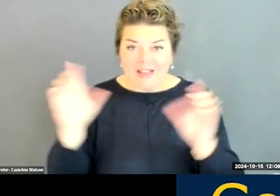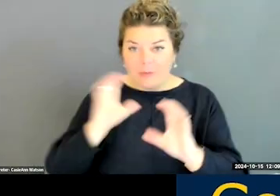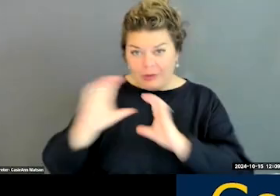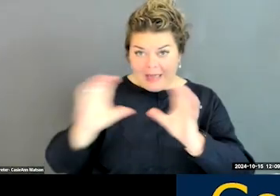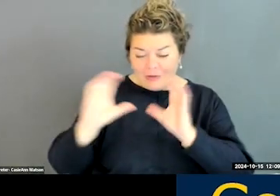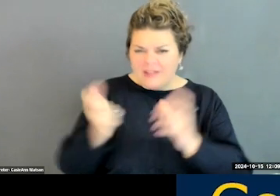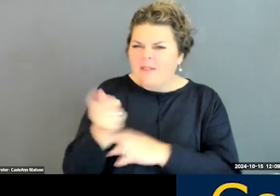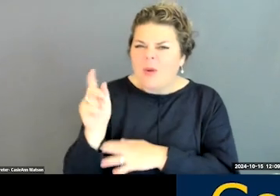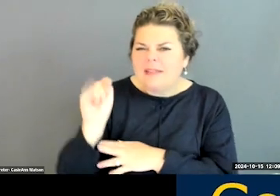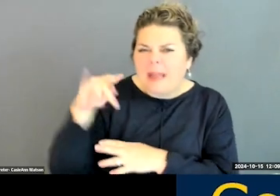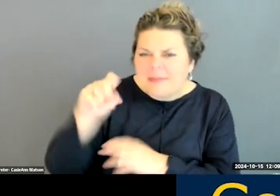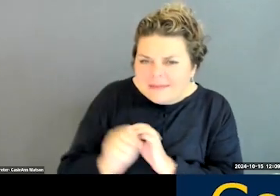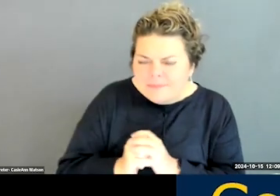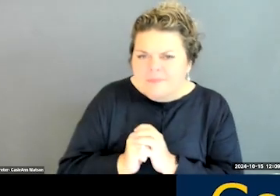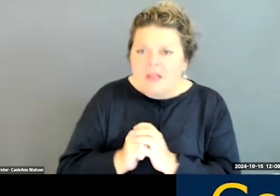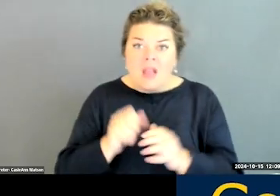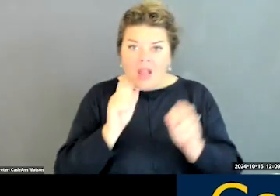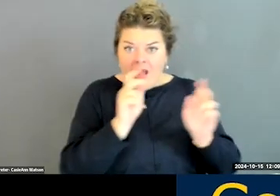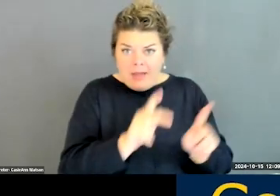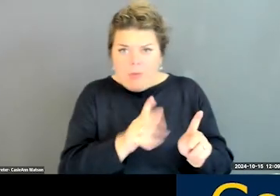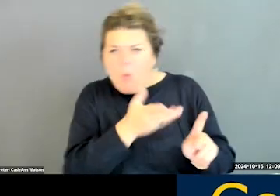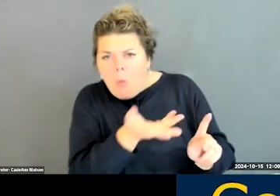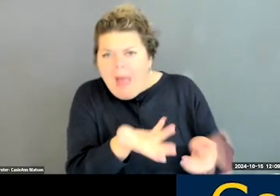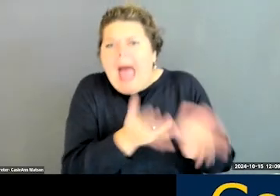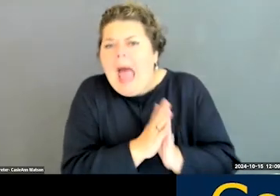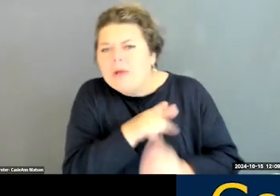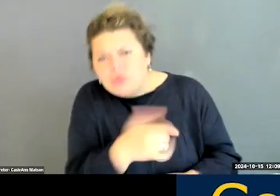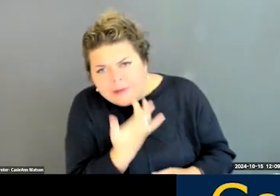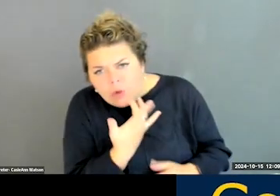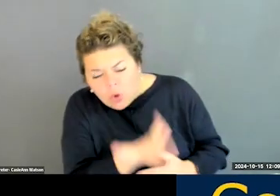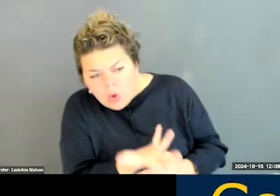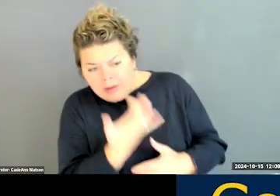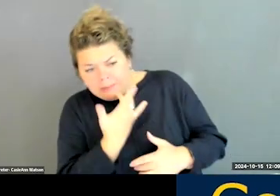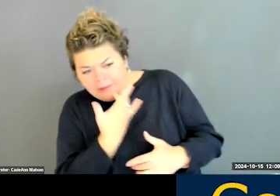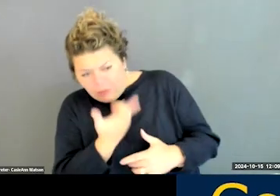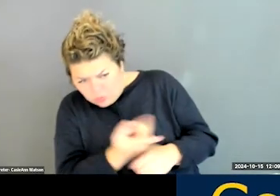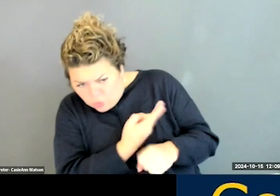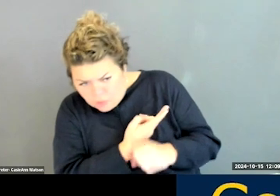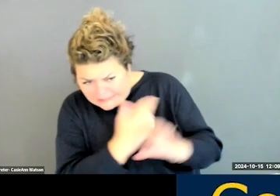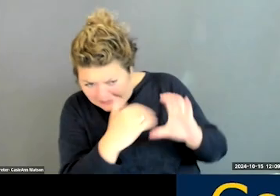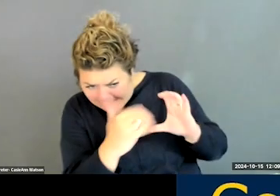Ask individuals about their communication preference. Do you prefer to communicate via email,